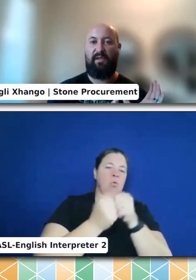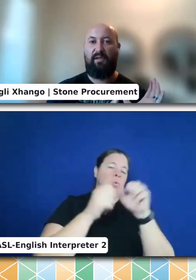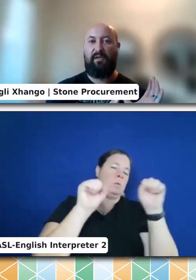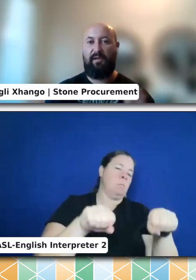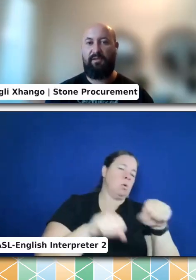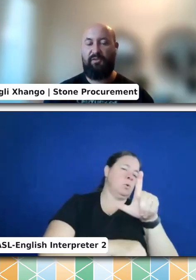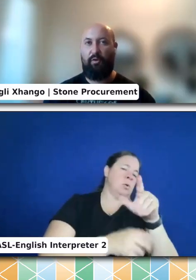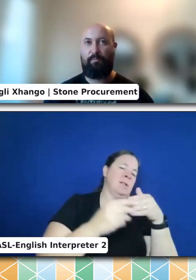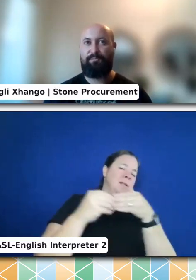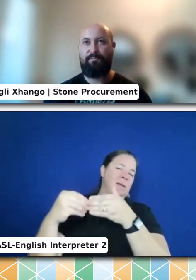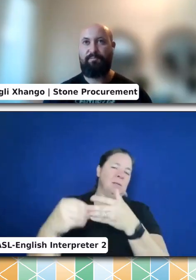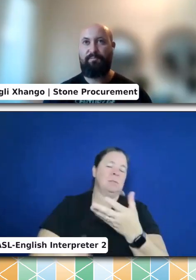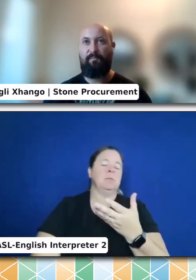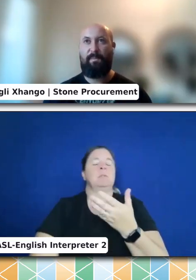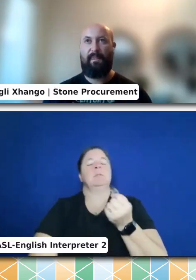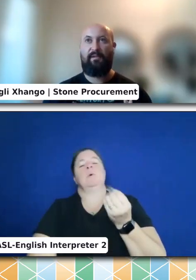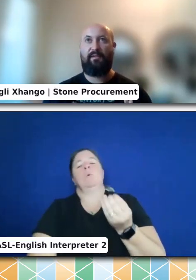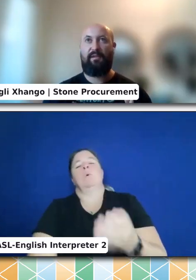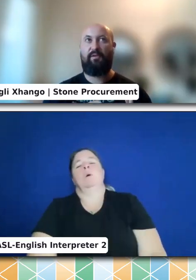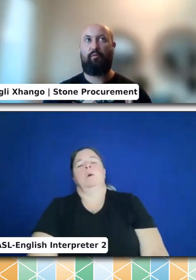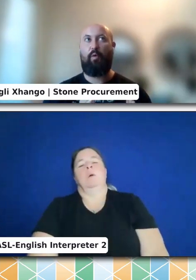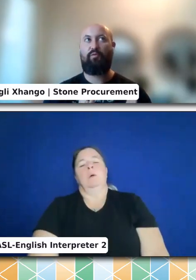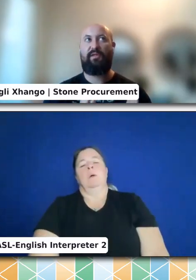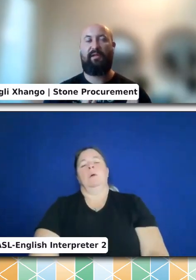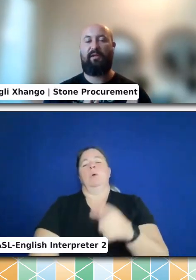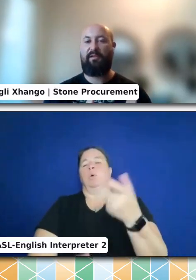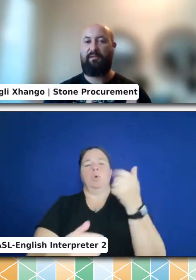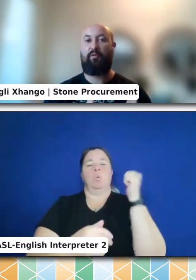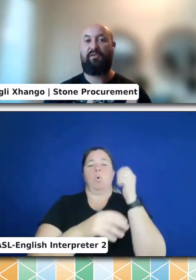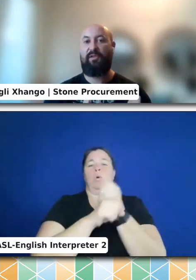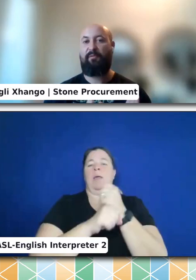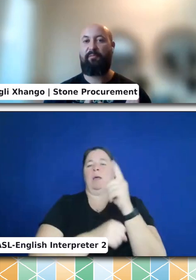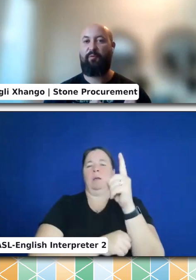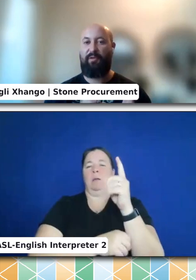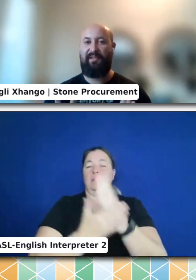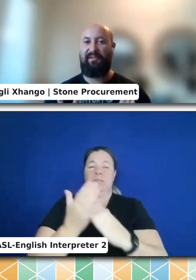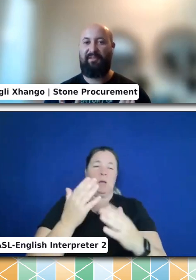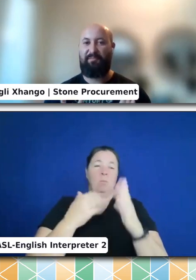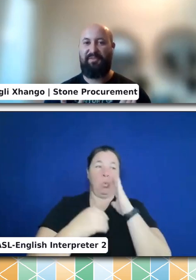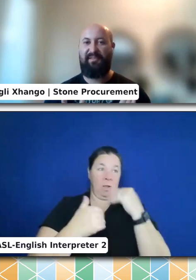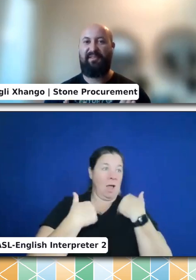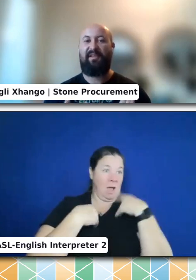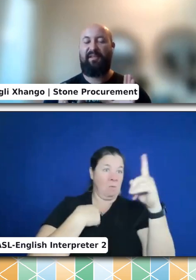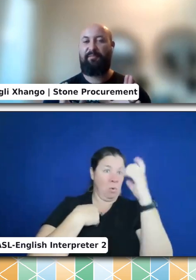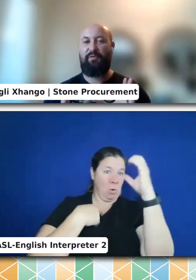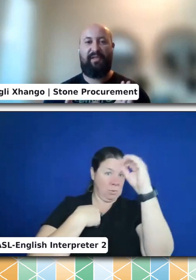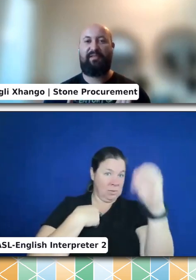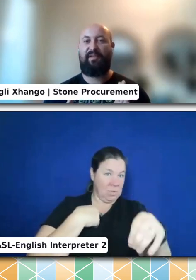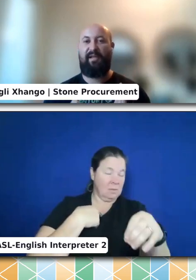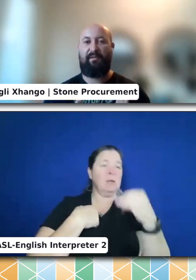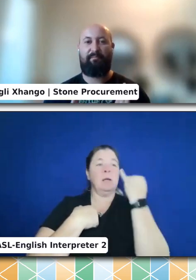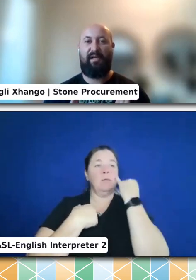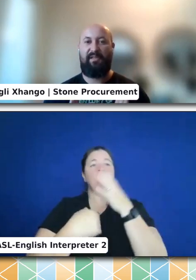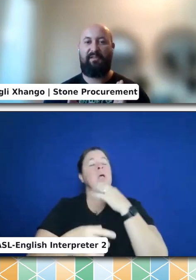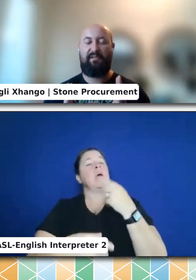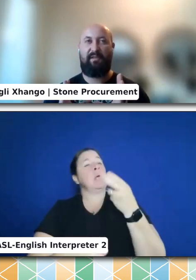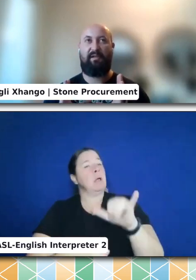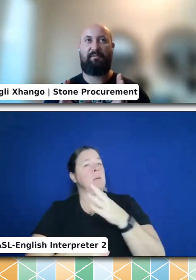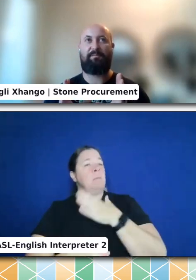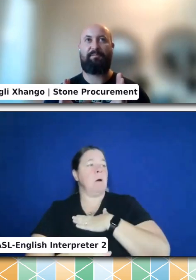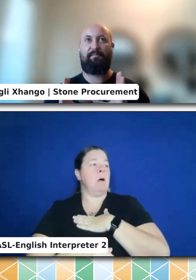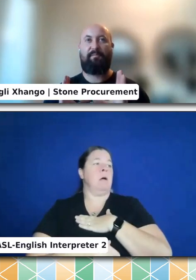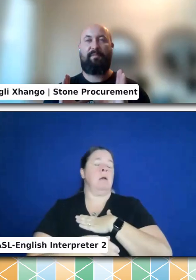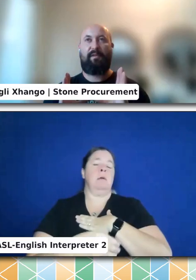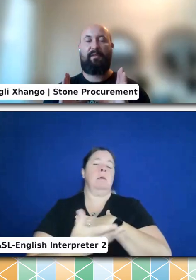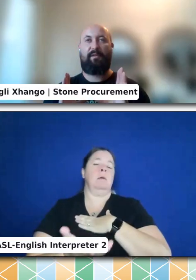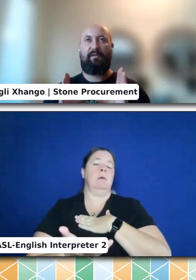Uh, so… you won't get 100… or some of them, you will get 100%, if you're saying that, hey, my, um…